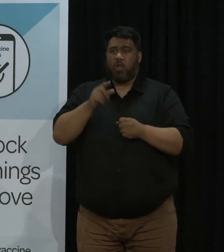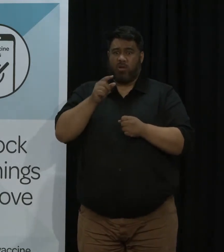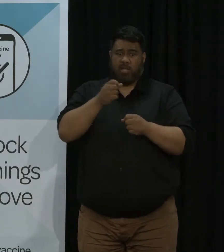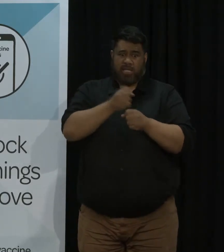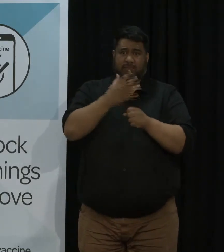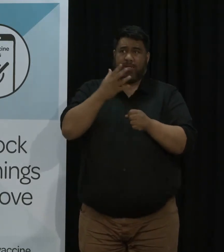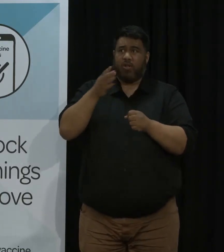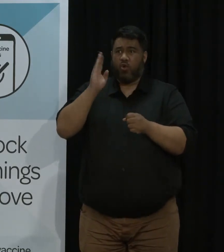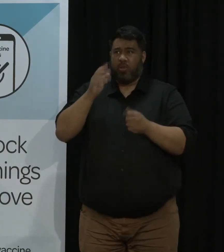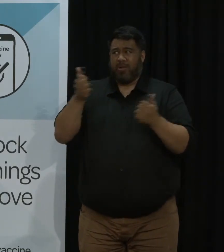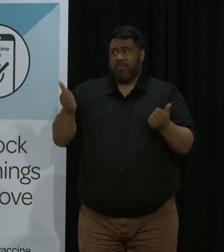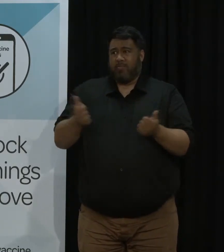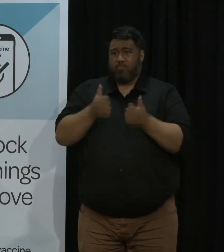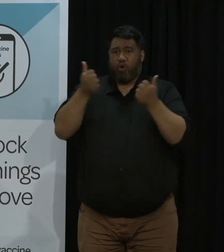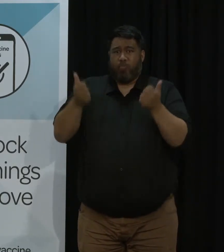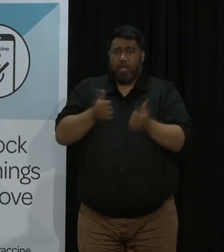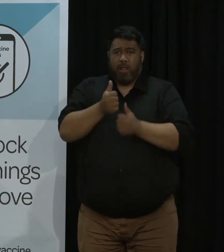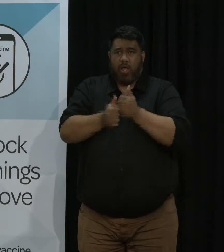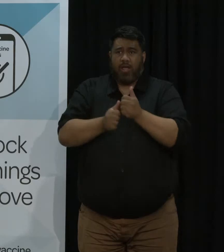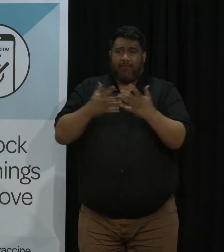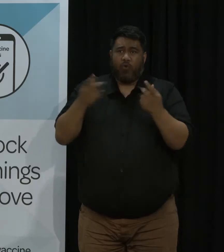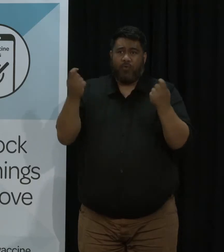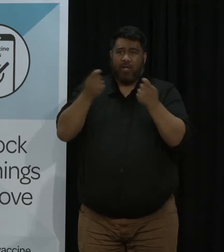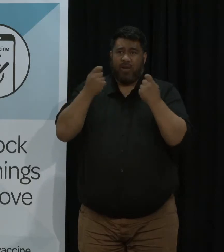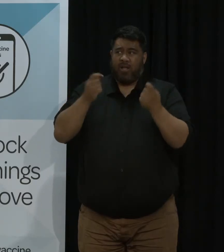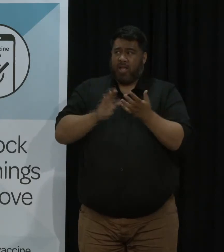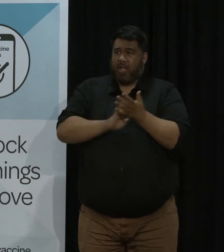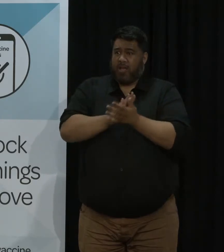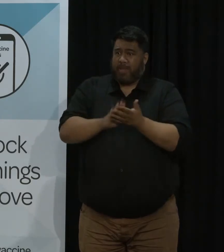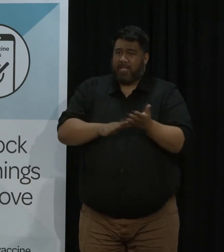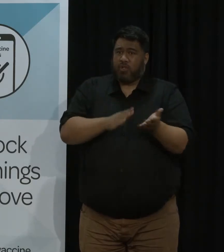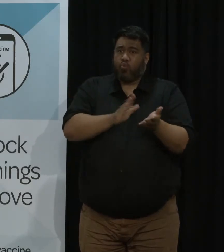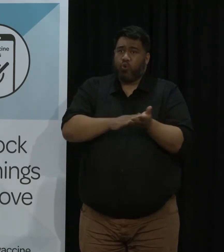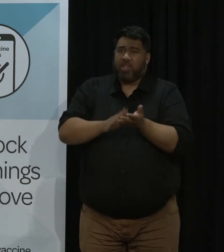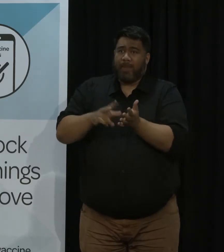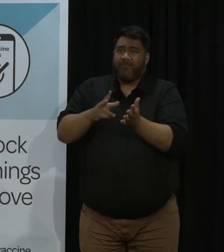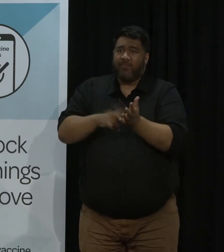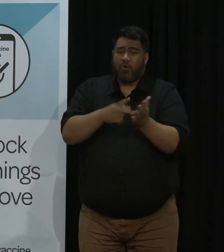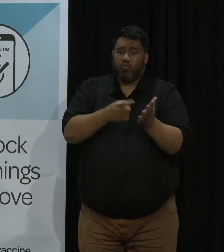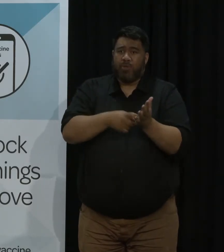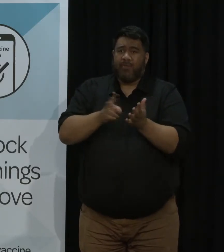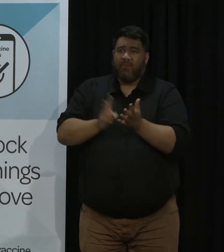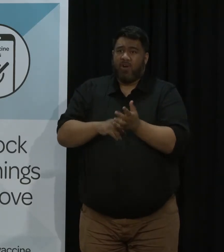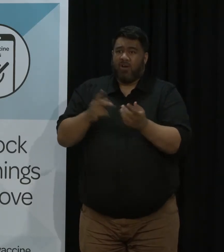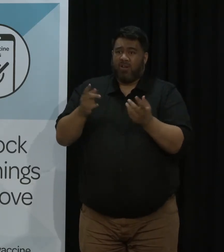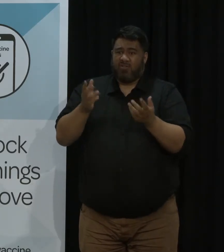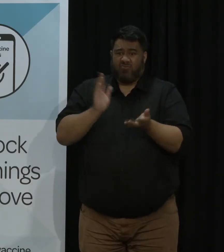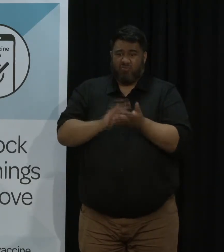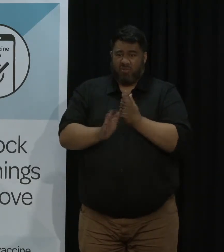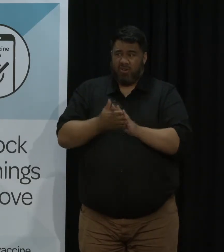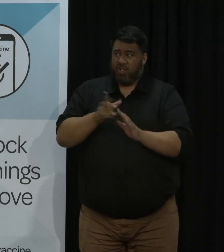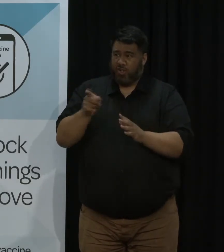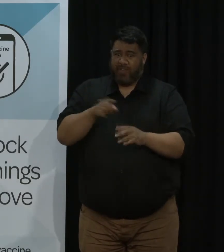red at the moment include Gisborne and Northland, the